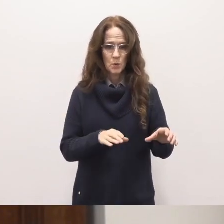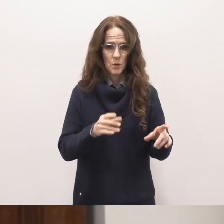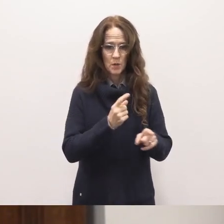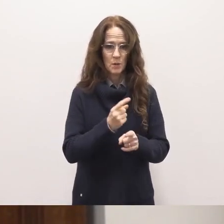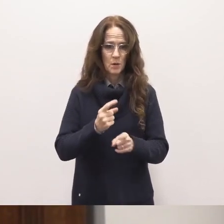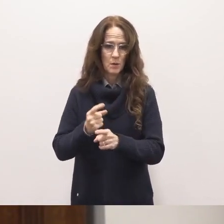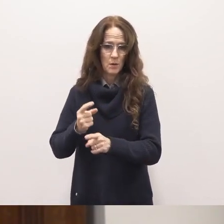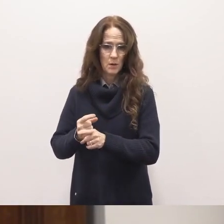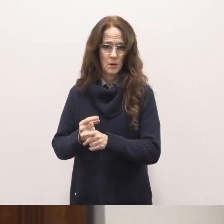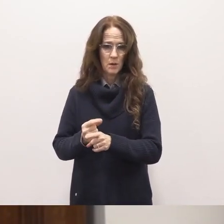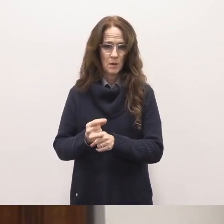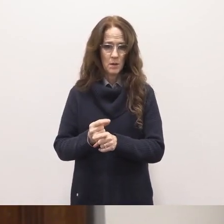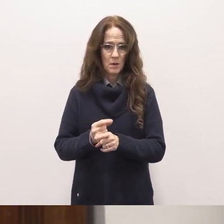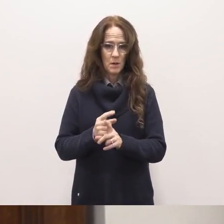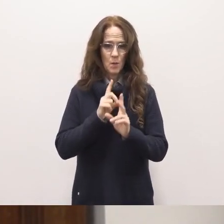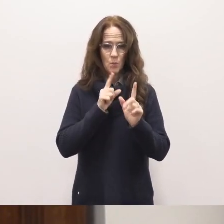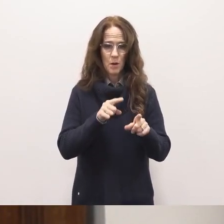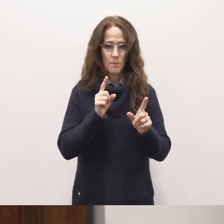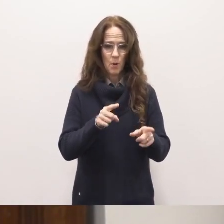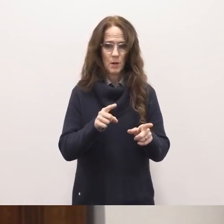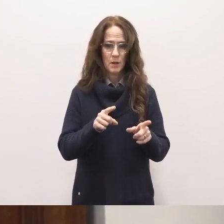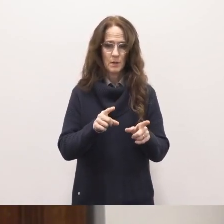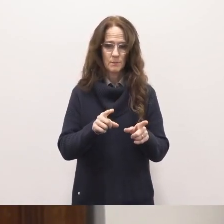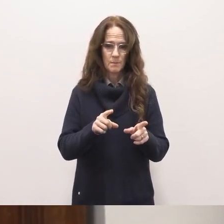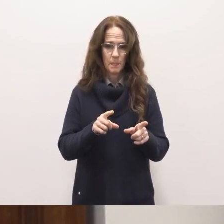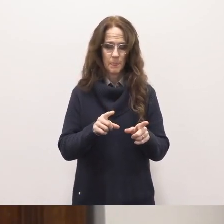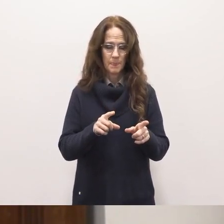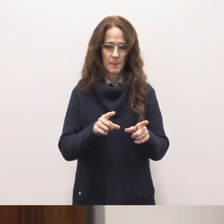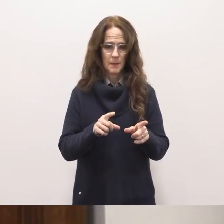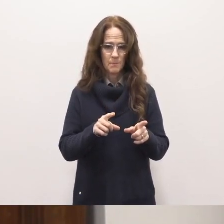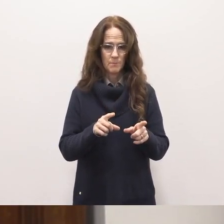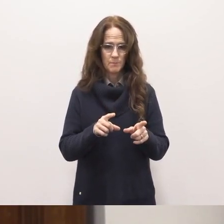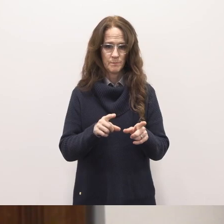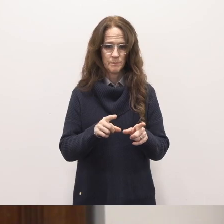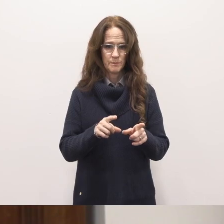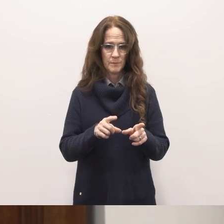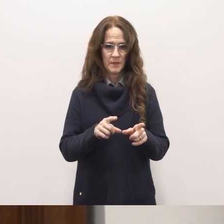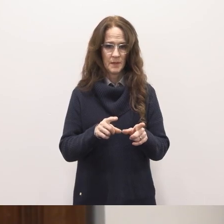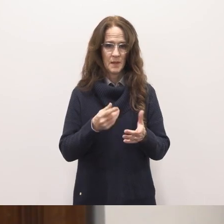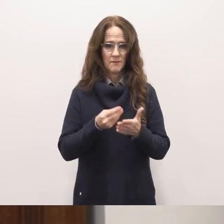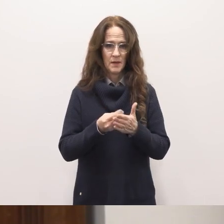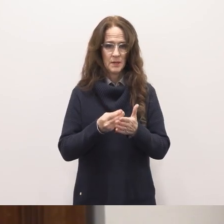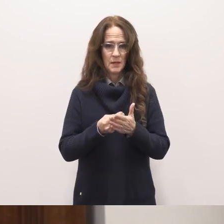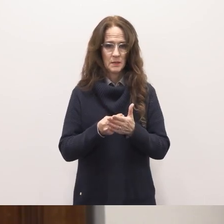and if we're reporting the financial side of the house correctly,